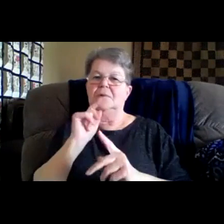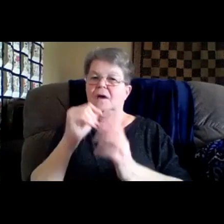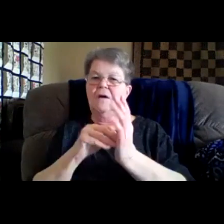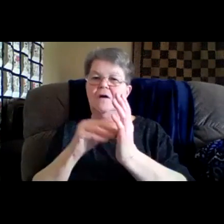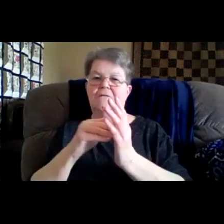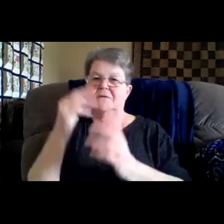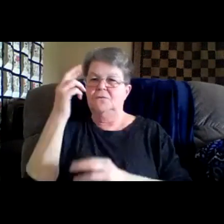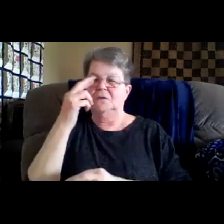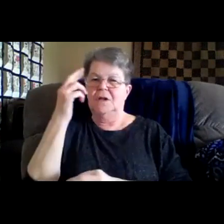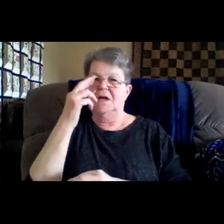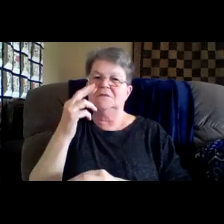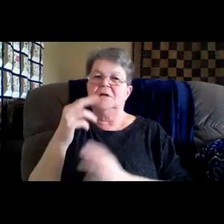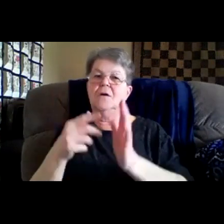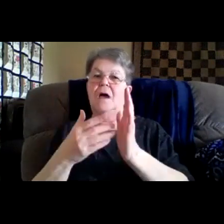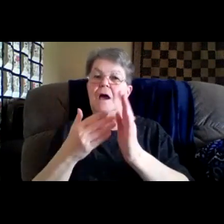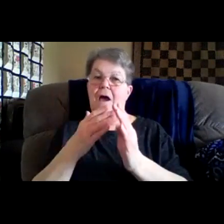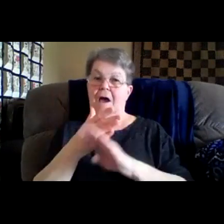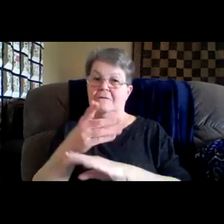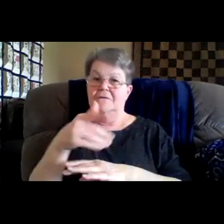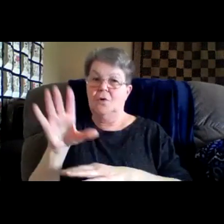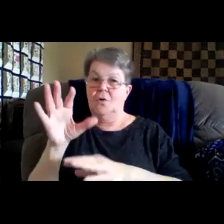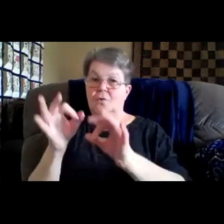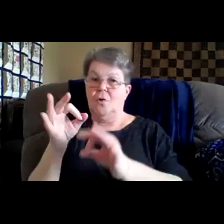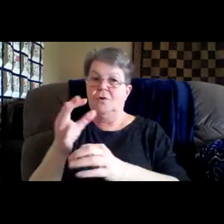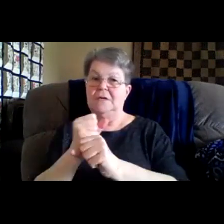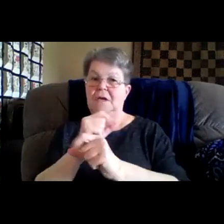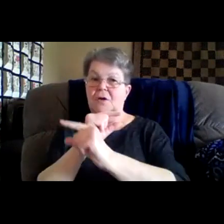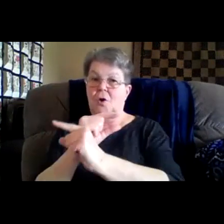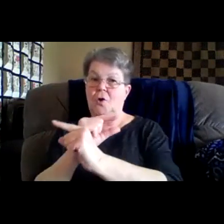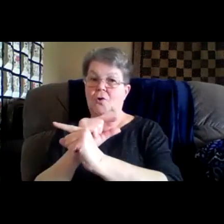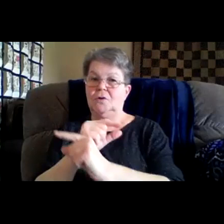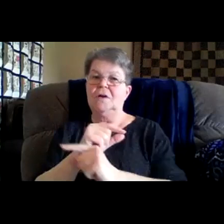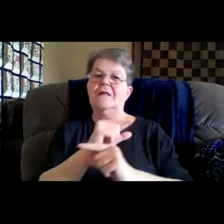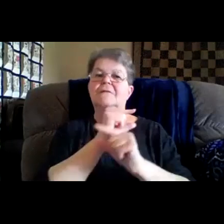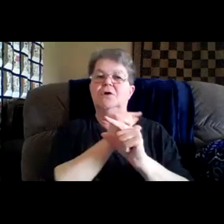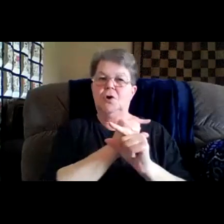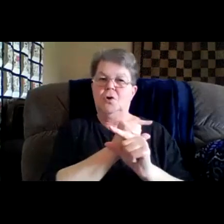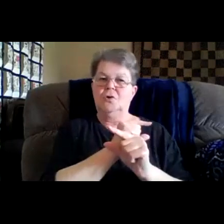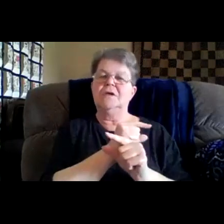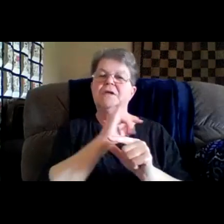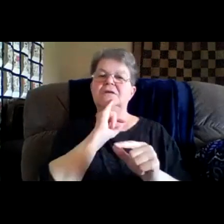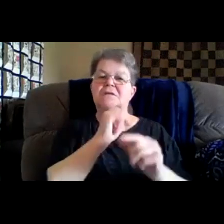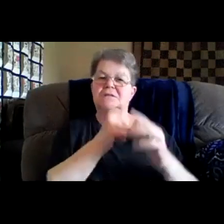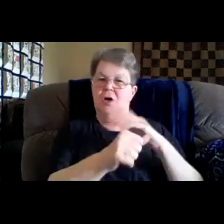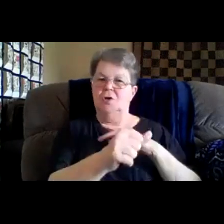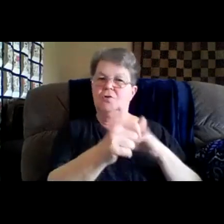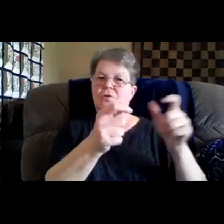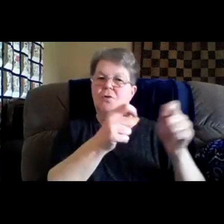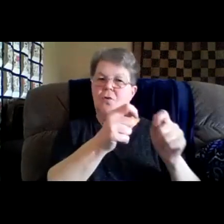that once you go to court and get guardianship, that guardianship is under the control of the court. So there's a guardian appointed.